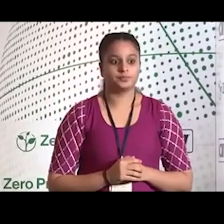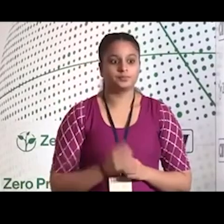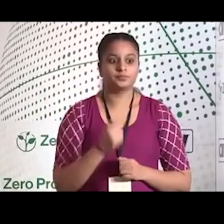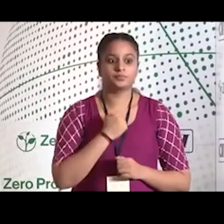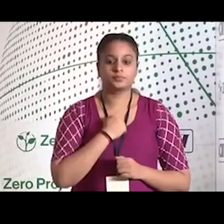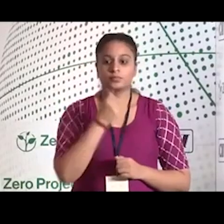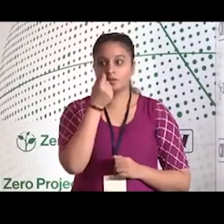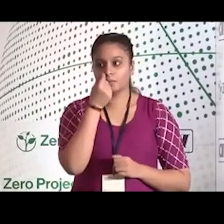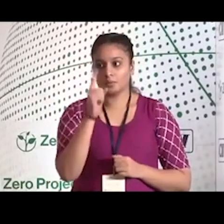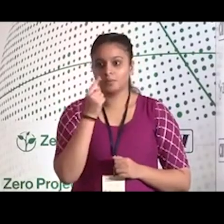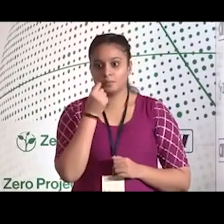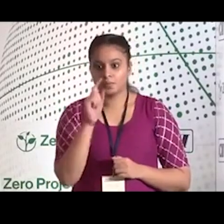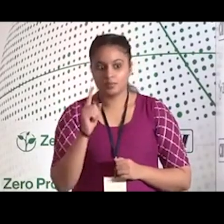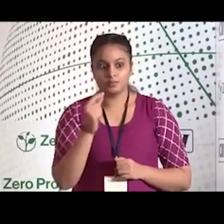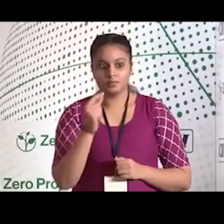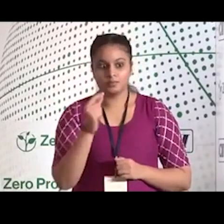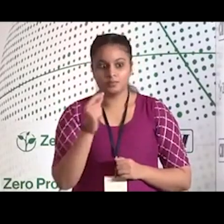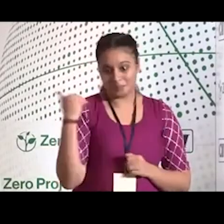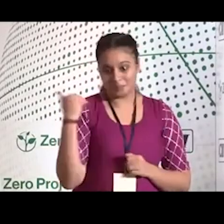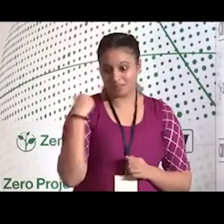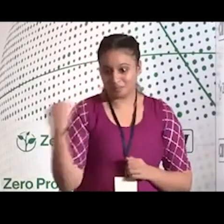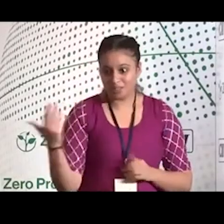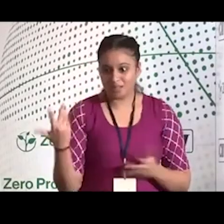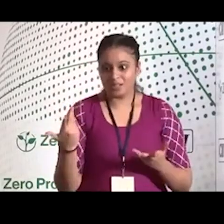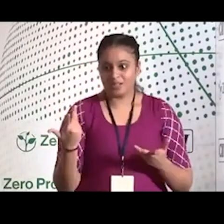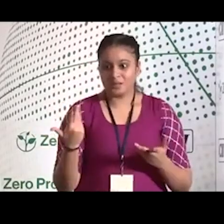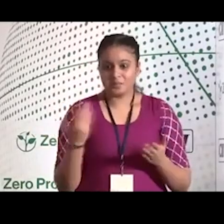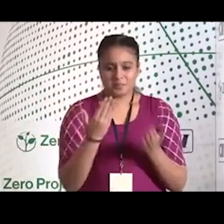Miriam Dunham been biomechanics comparative?